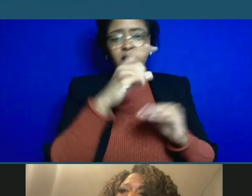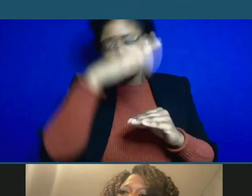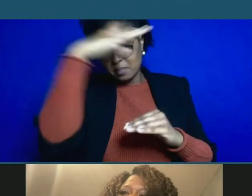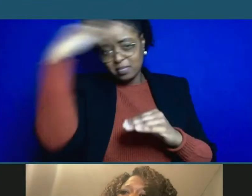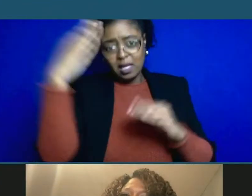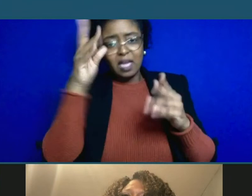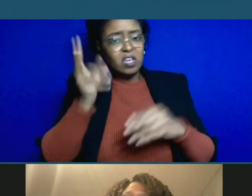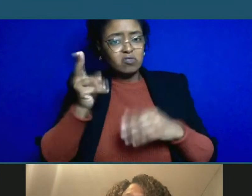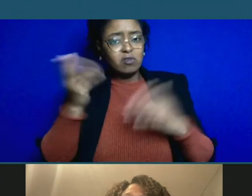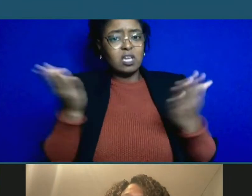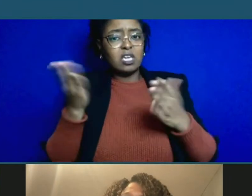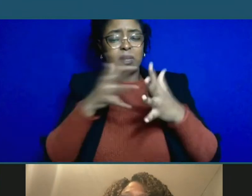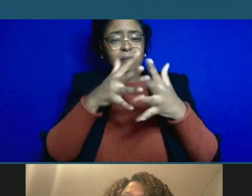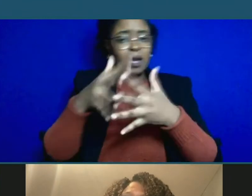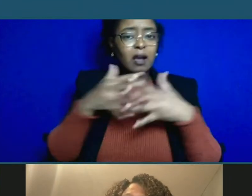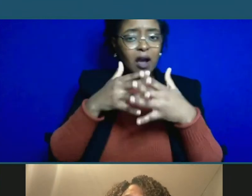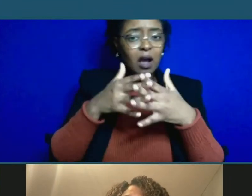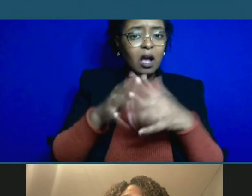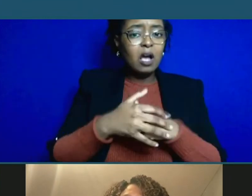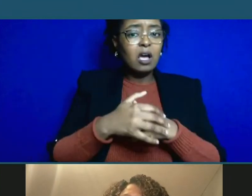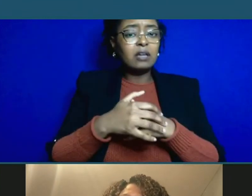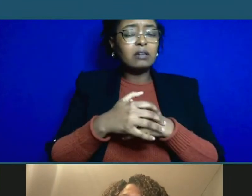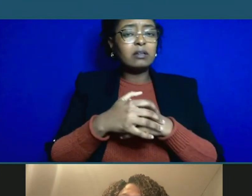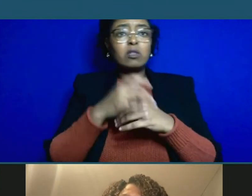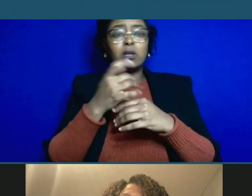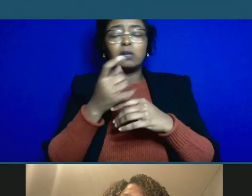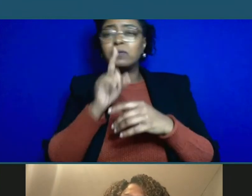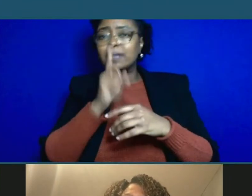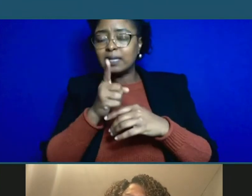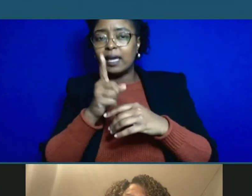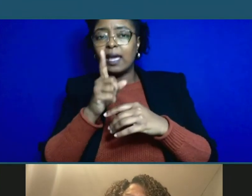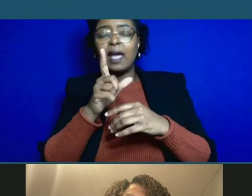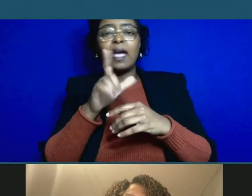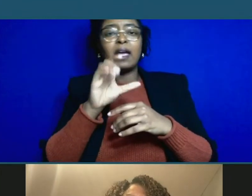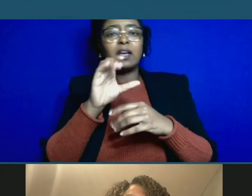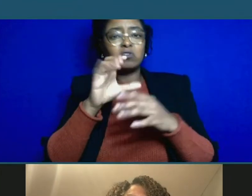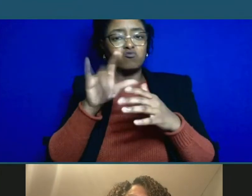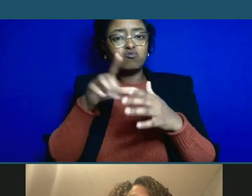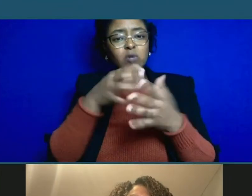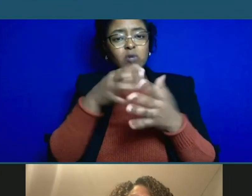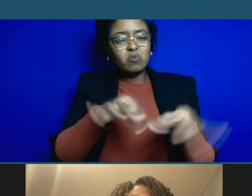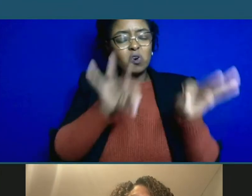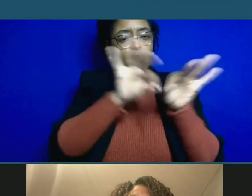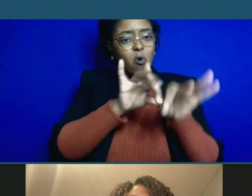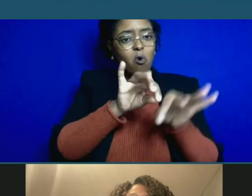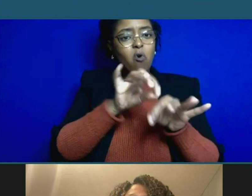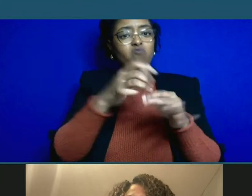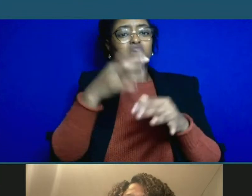um Fearful to teach black history in America. Uh let alone